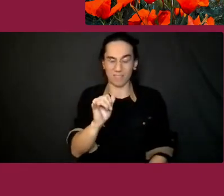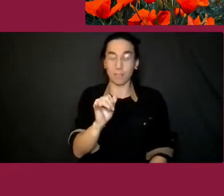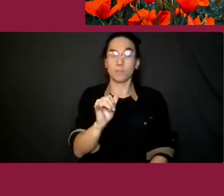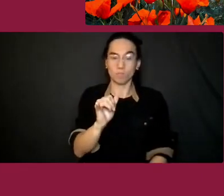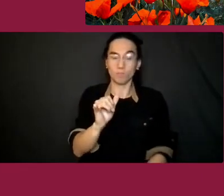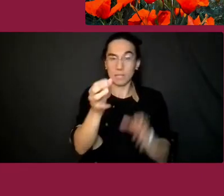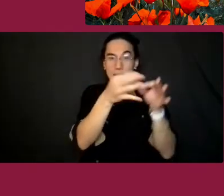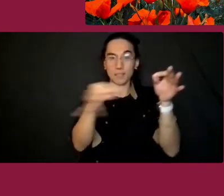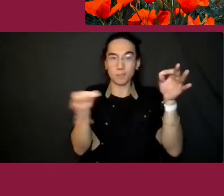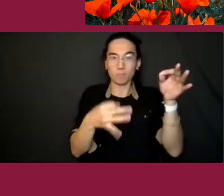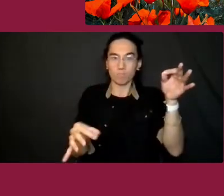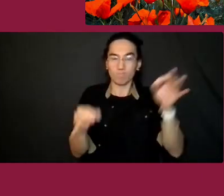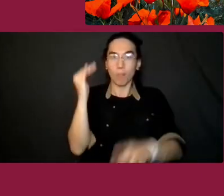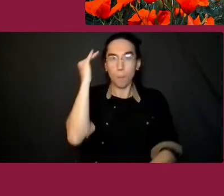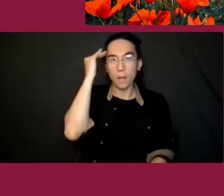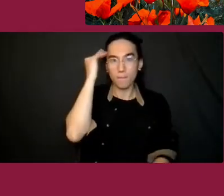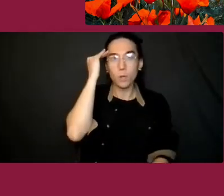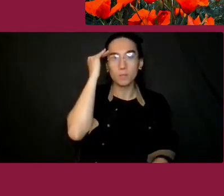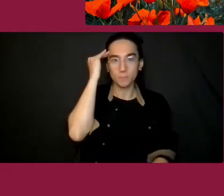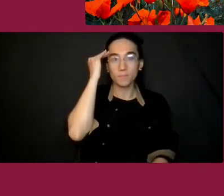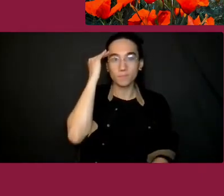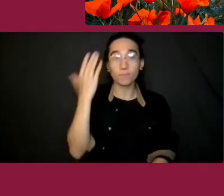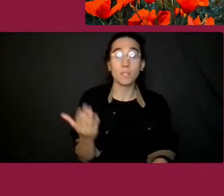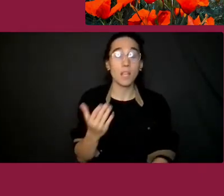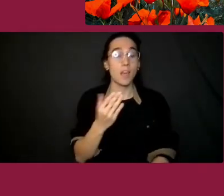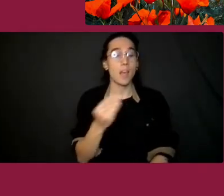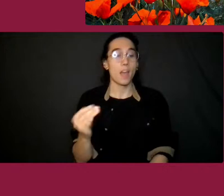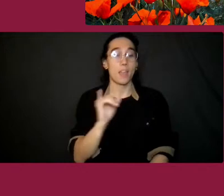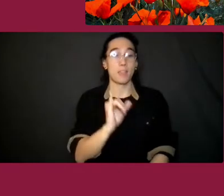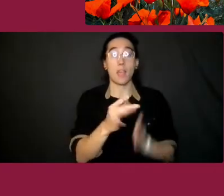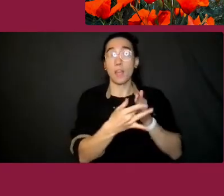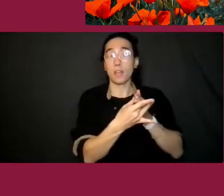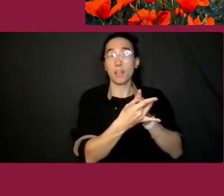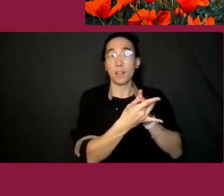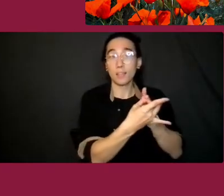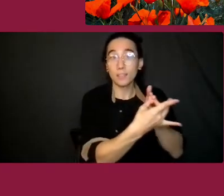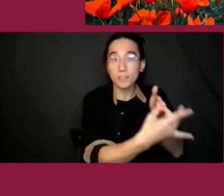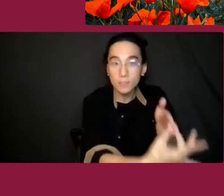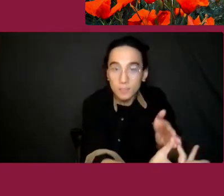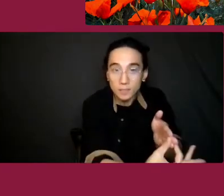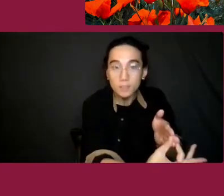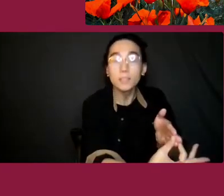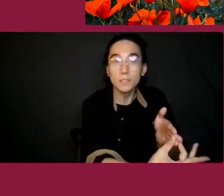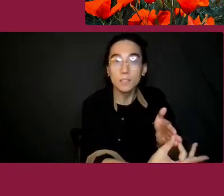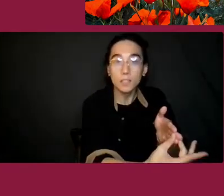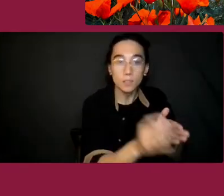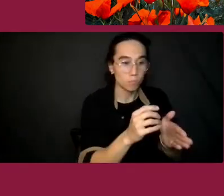and it also leans into living an essence-driven life.